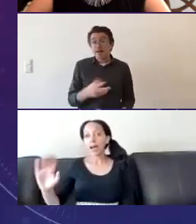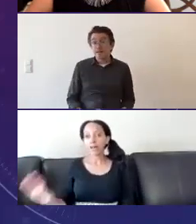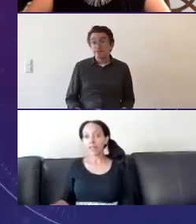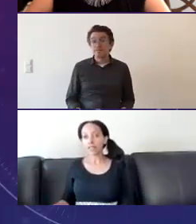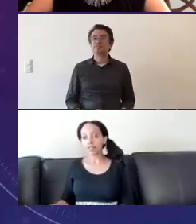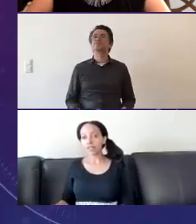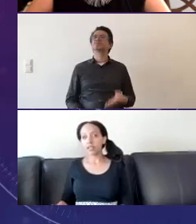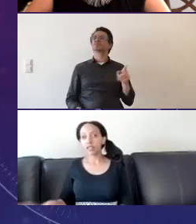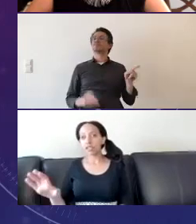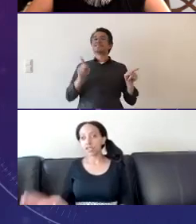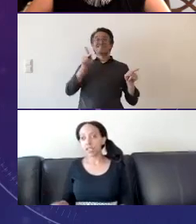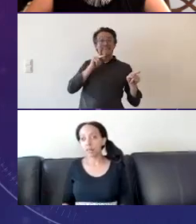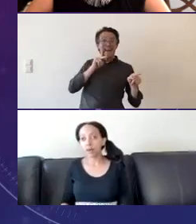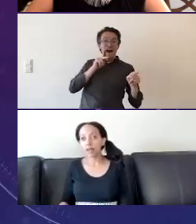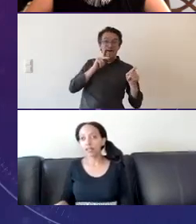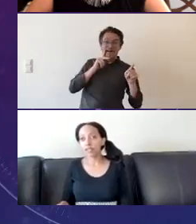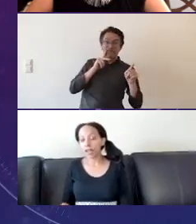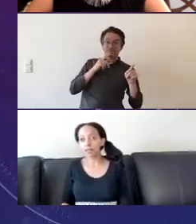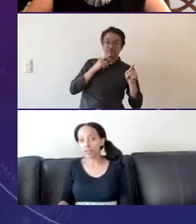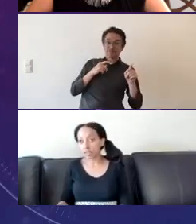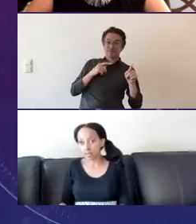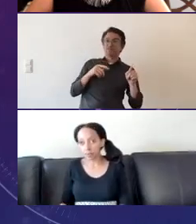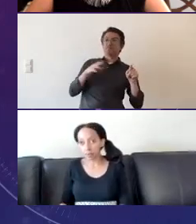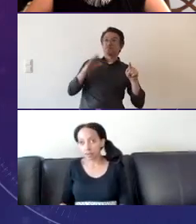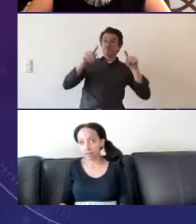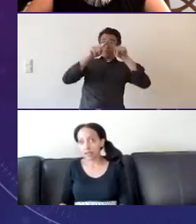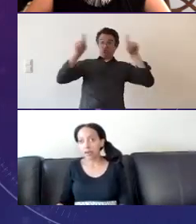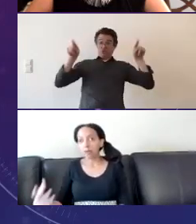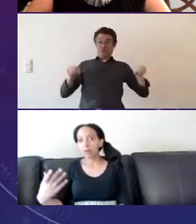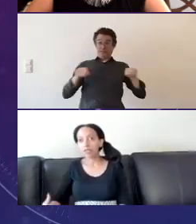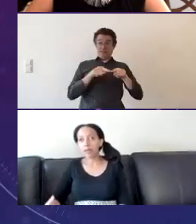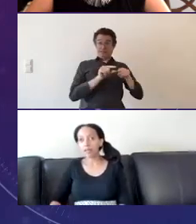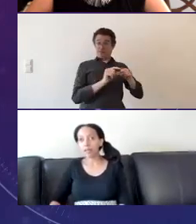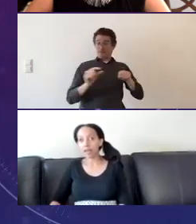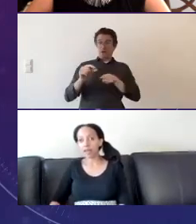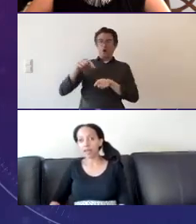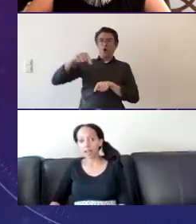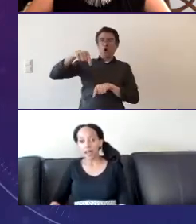an assistant who's gonna type on a standard keyboard what's being sad then